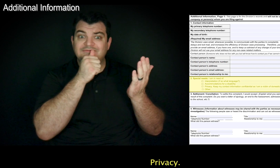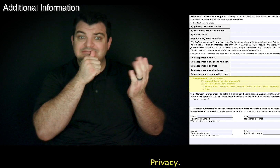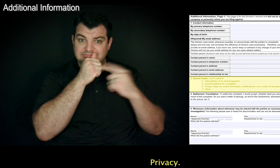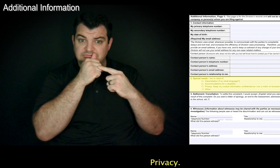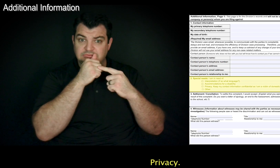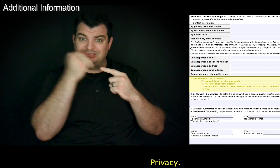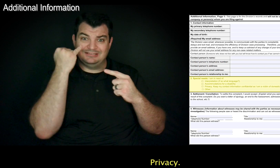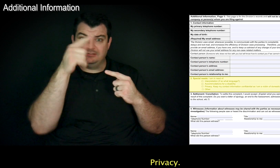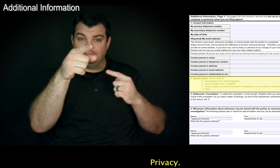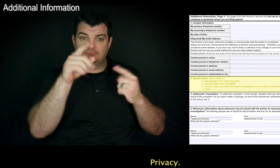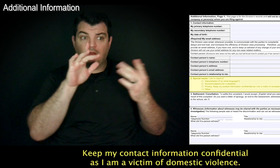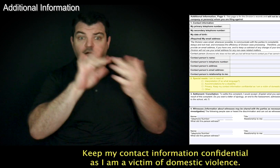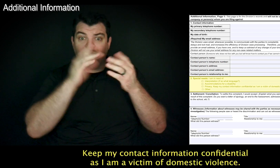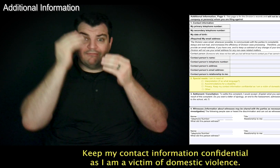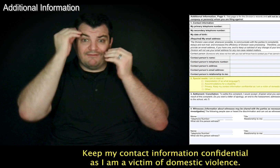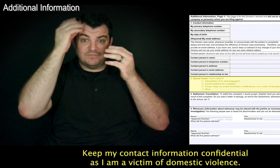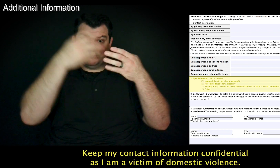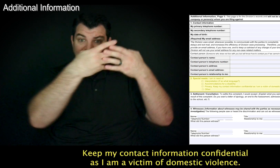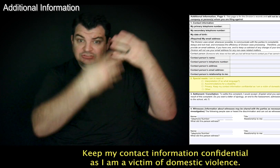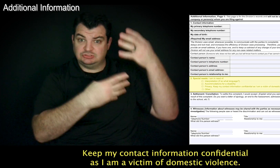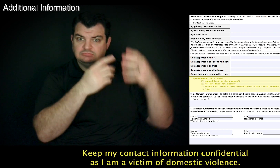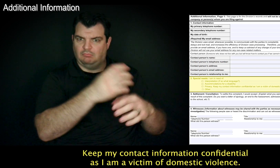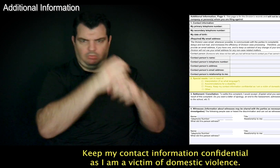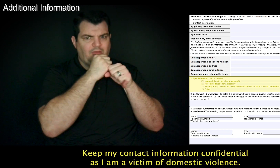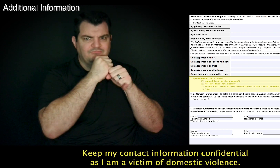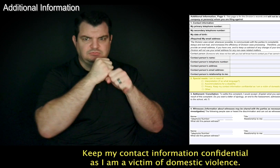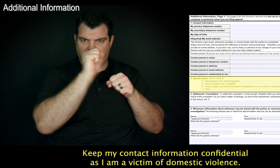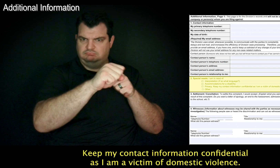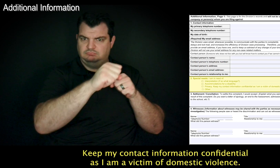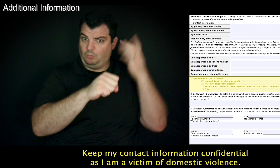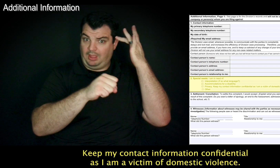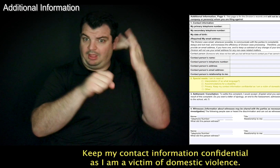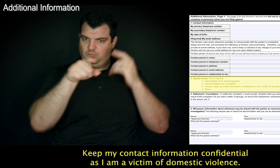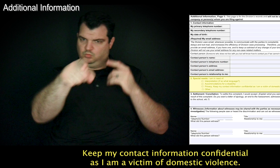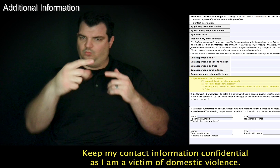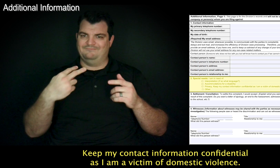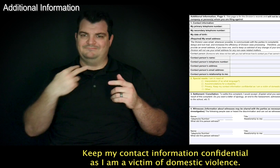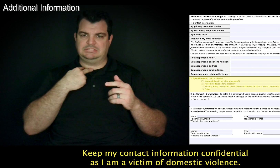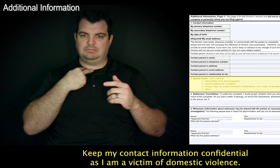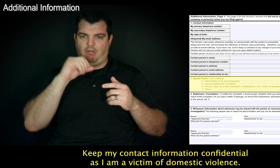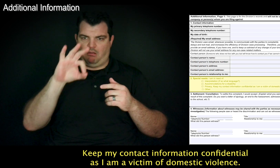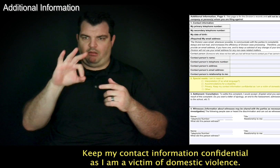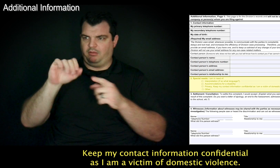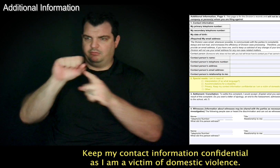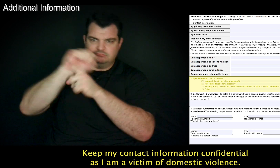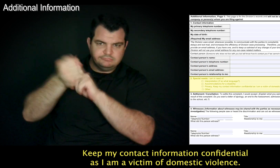Privacy. Keep my contact information confidential as I am a victim of domestic violence.